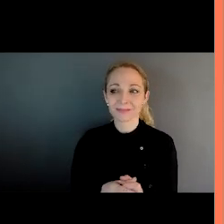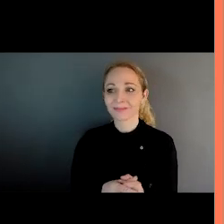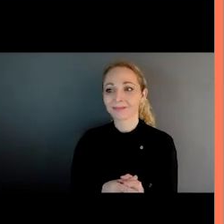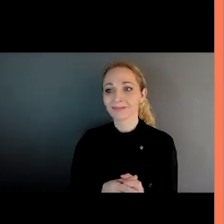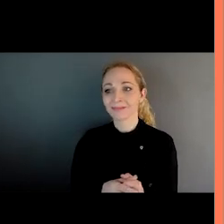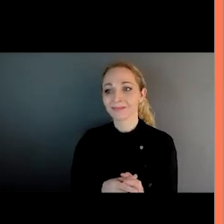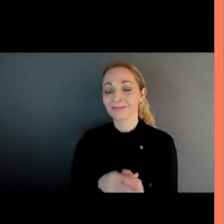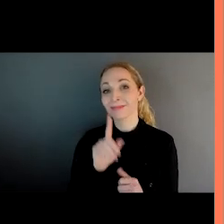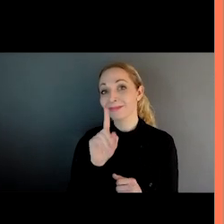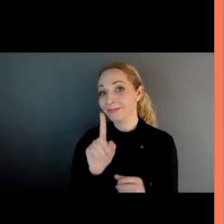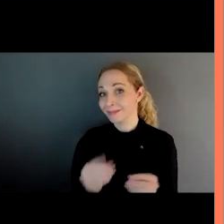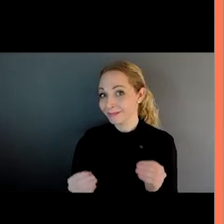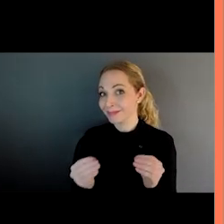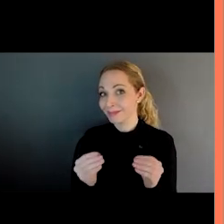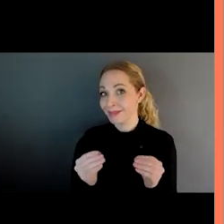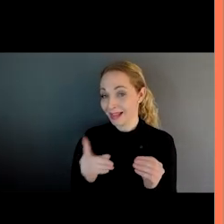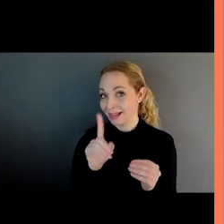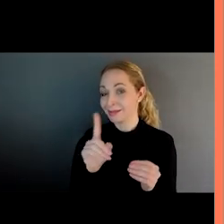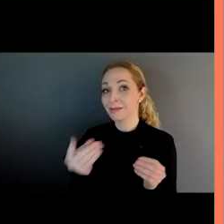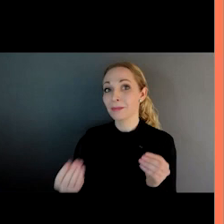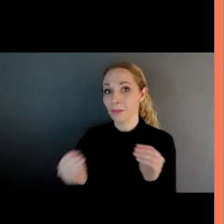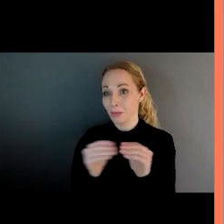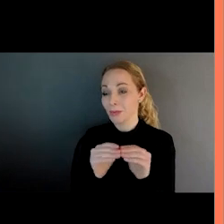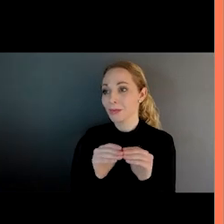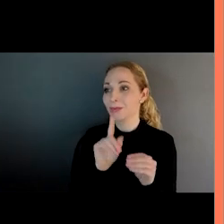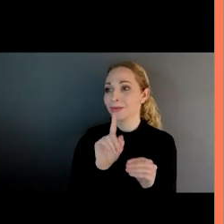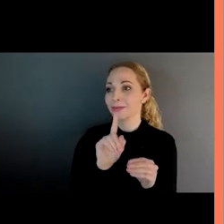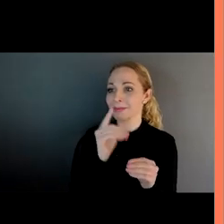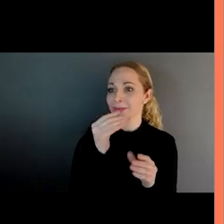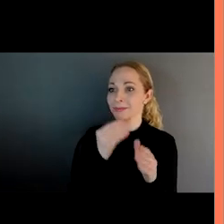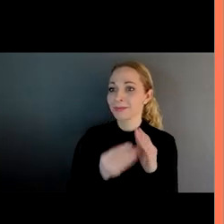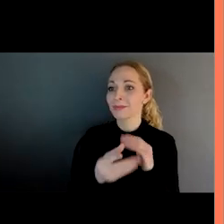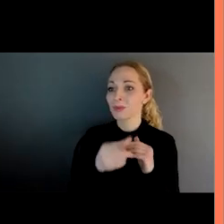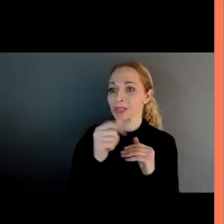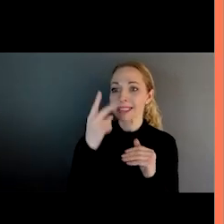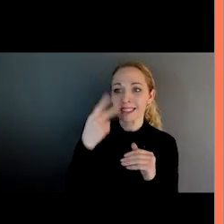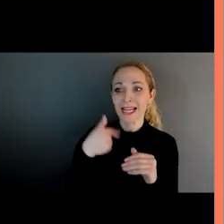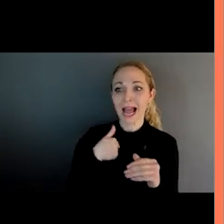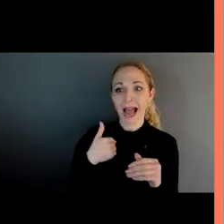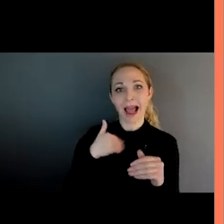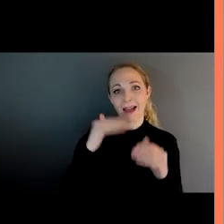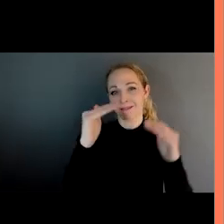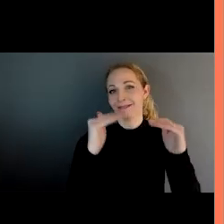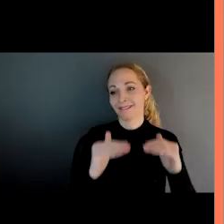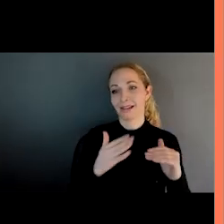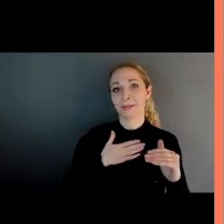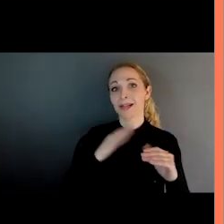ADDITIONALLY YOU CAN SEE THAT I HAVE MY COMMUNICATION PREFERENCES STATED HERE.